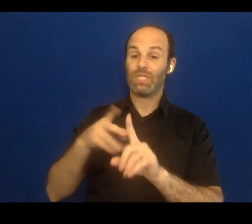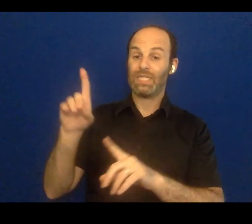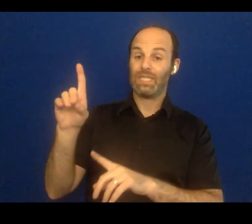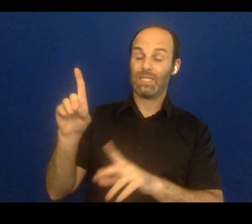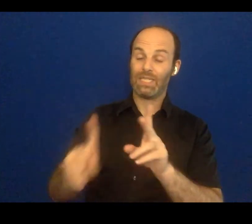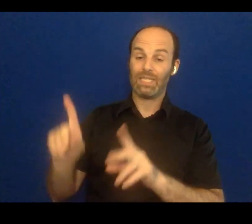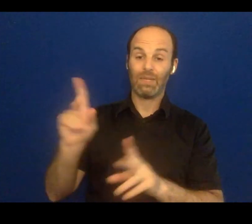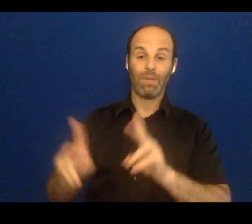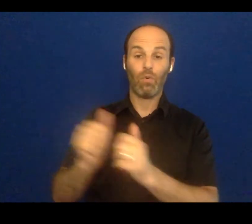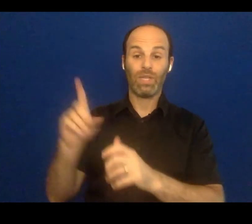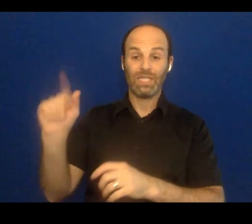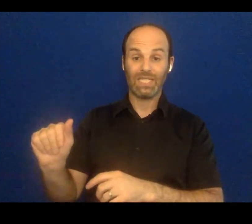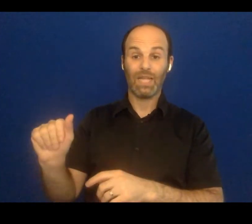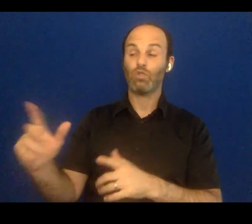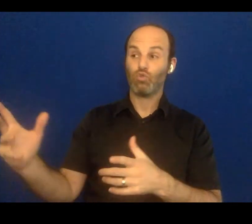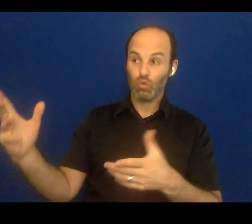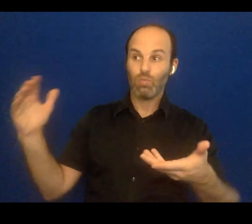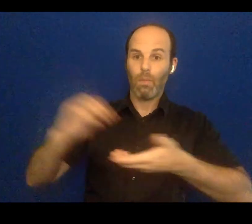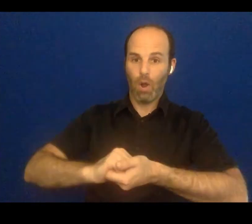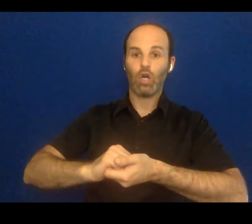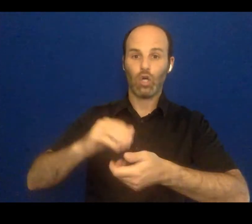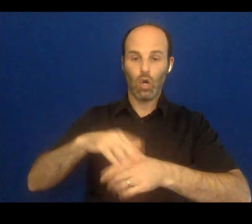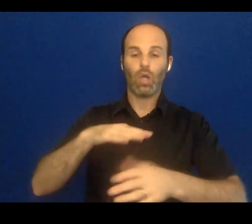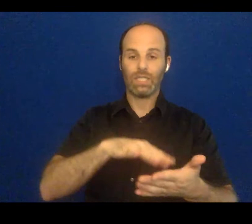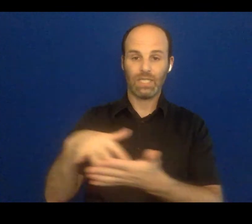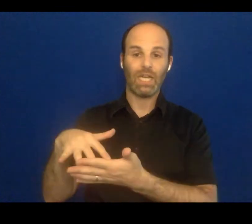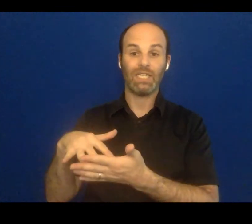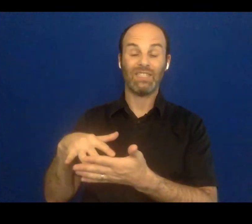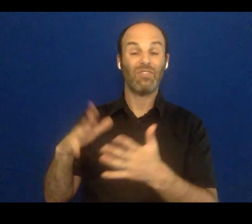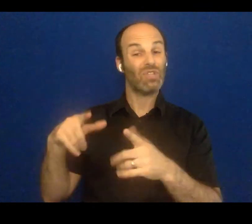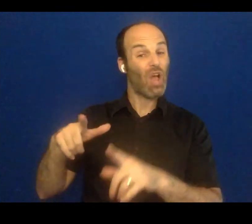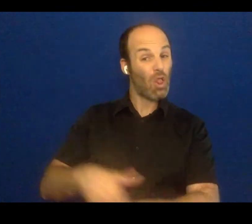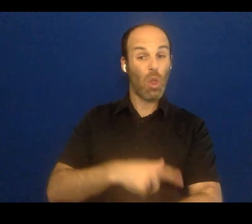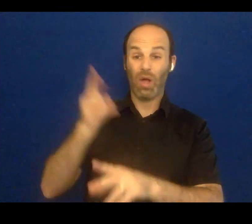PARTNERS ON THE STUDY. I THINK THERE IS A LONG HISTORY IN MEDICAL RESEARCH AND USING